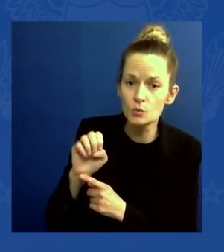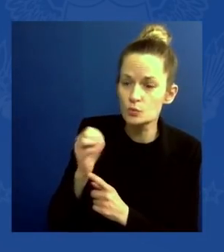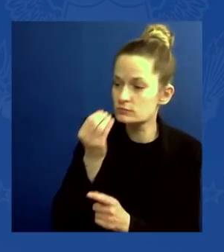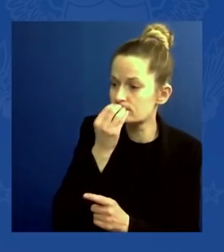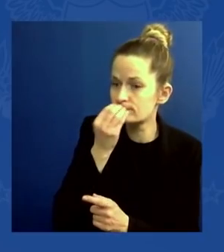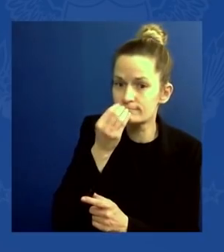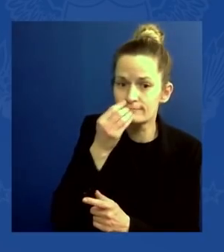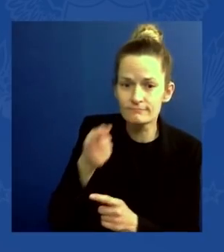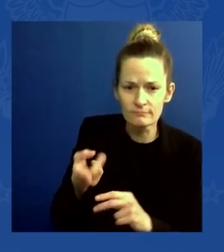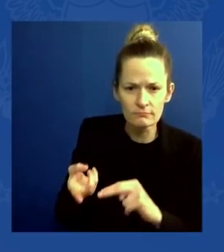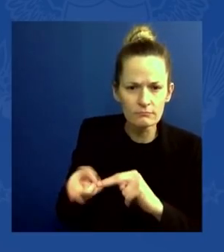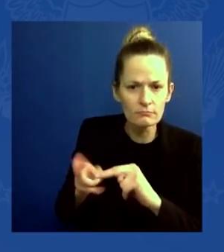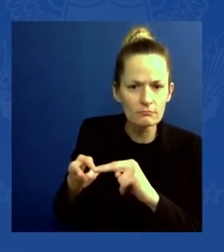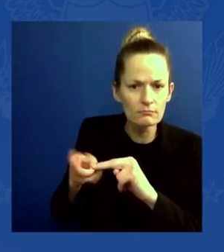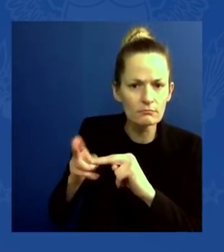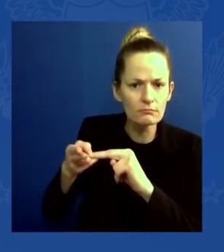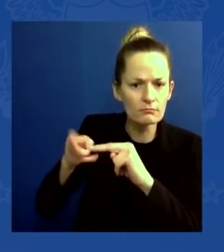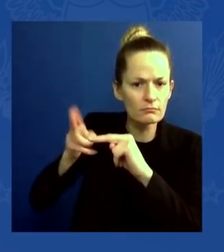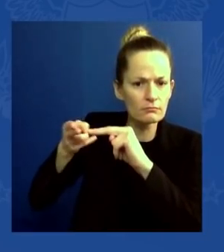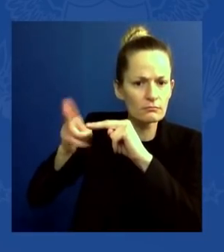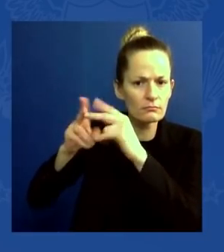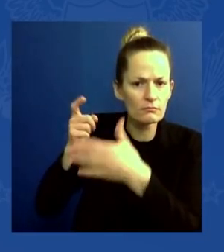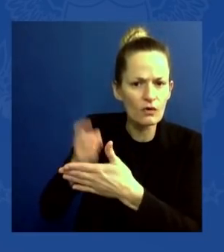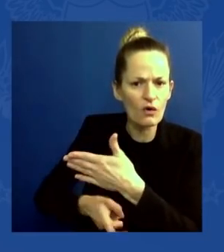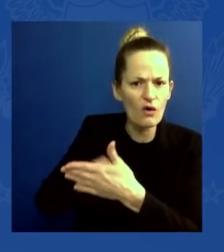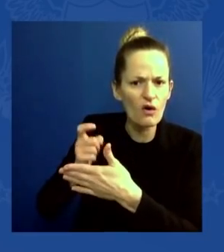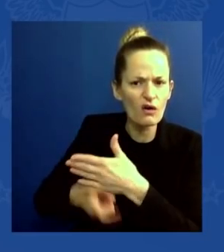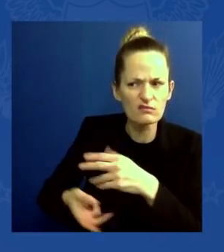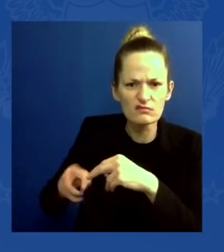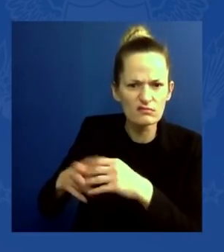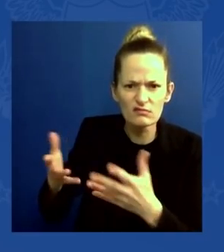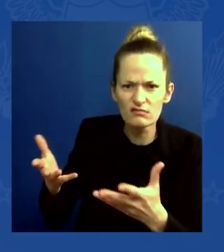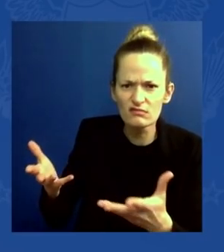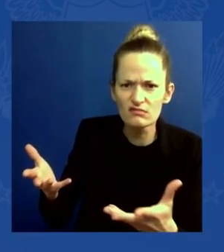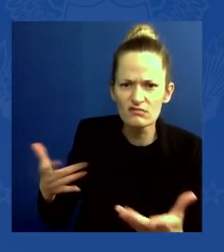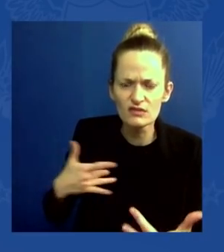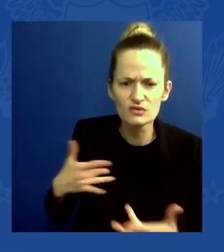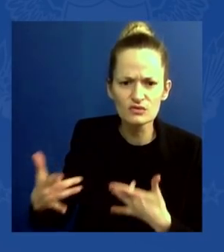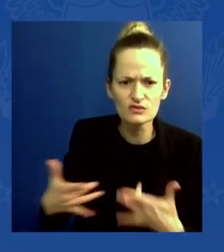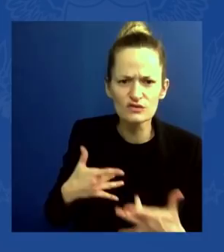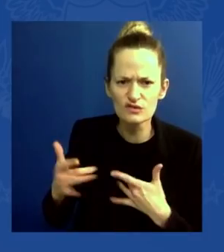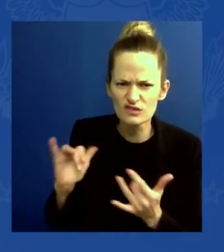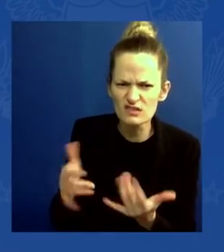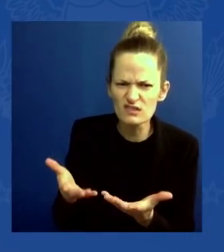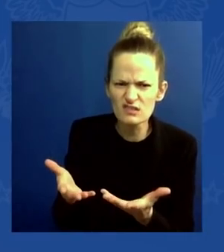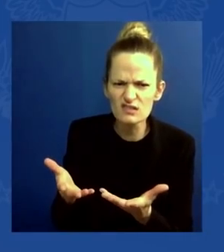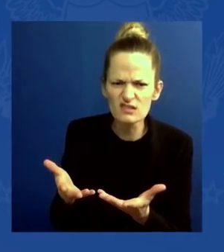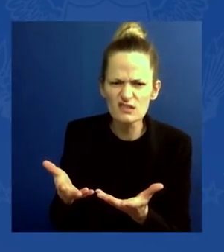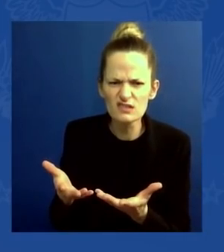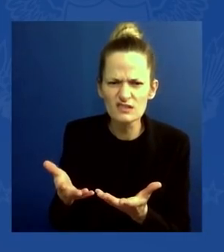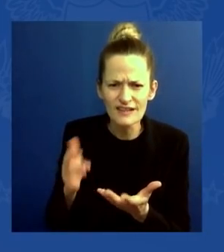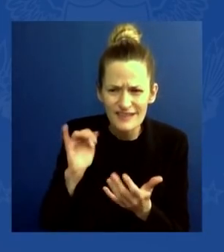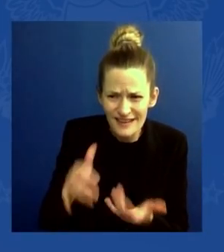and I said, "Let's ask whoever the -- whoever is at the next table, no matter how -- what restaurant we're in --